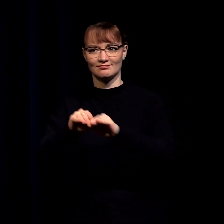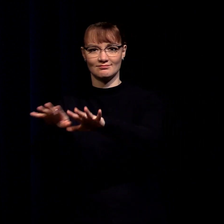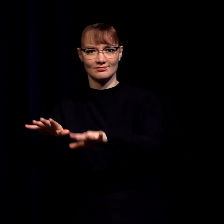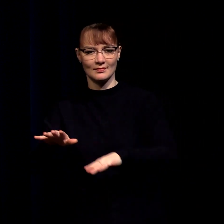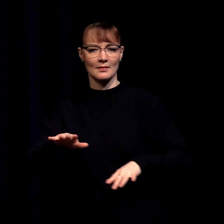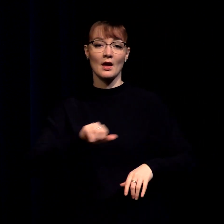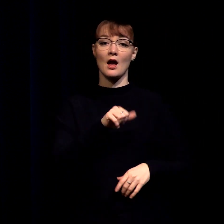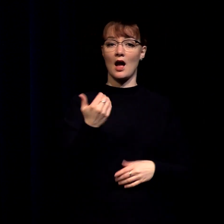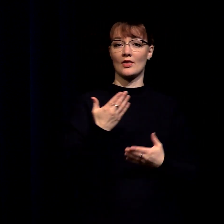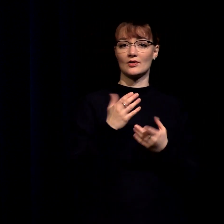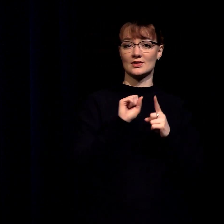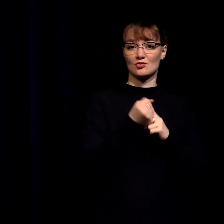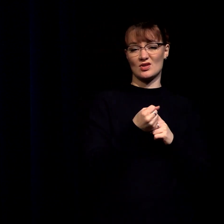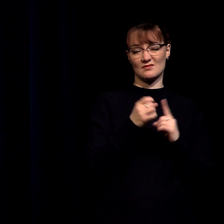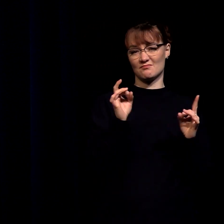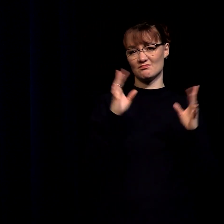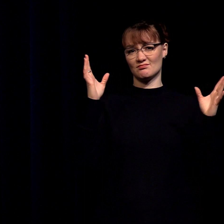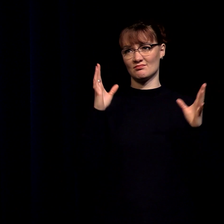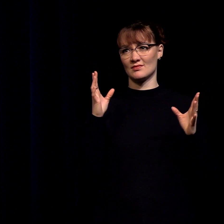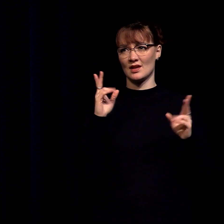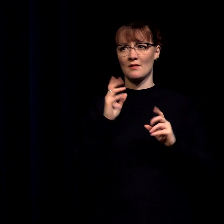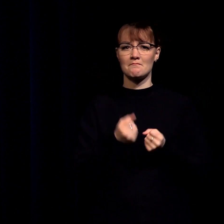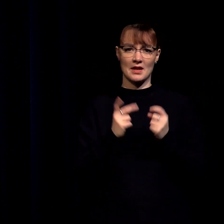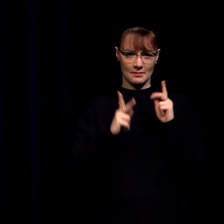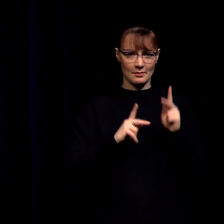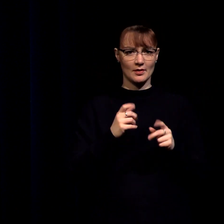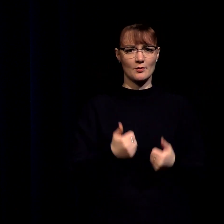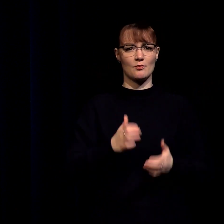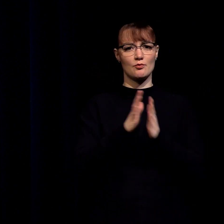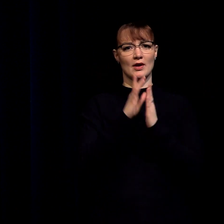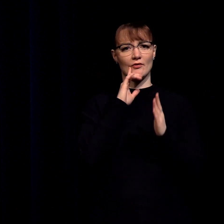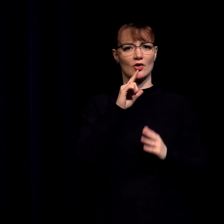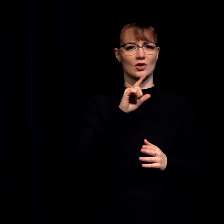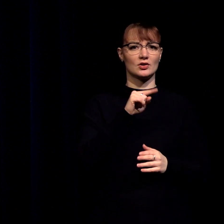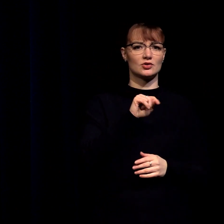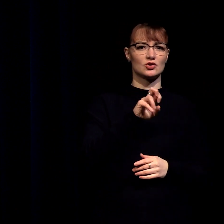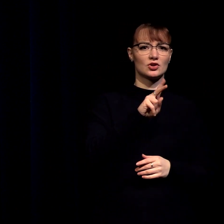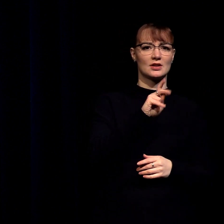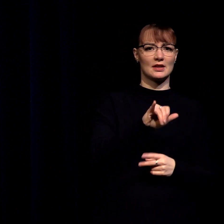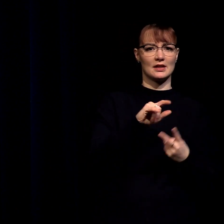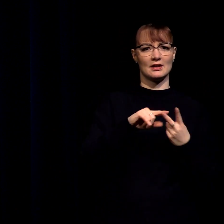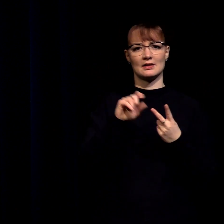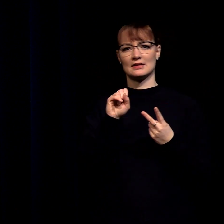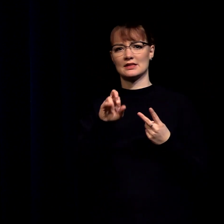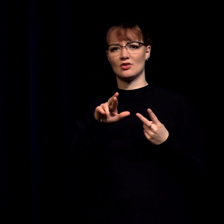exciting. Many of you have been praying for the people of Syria and Turkey. And we're just going to pause for just a moment and